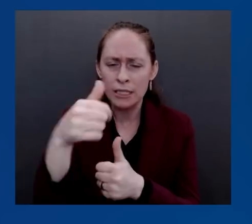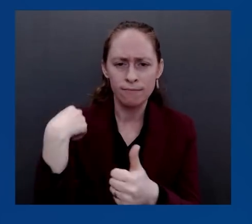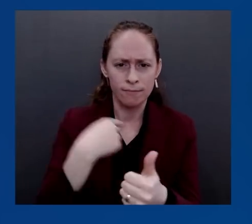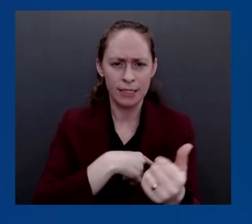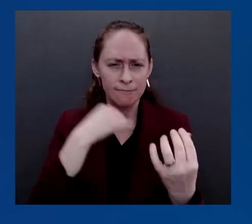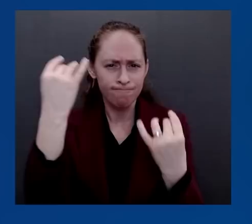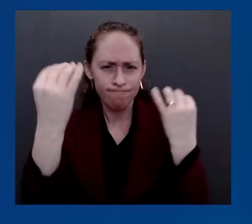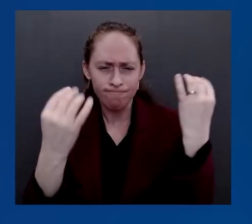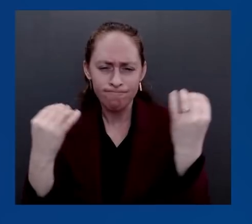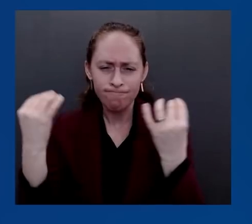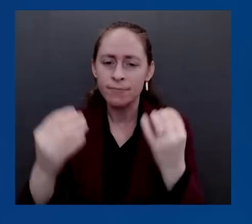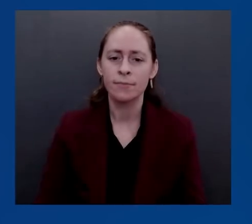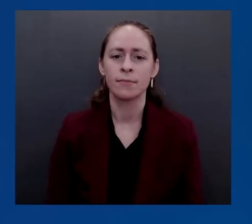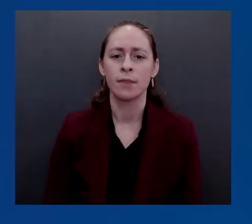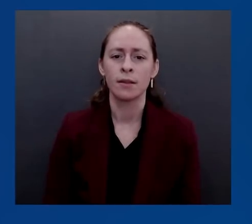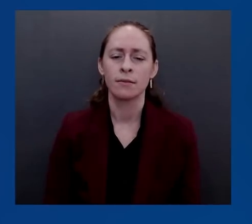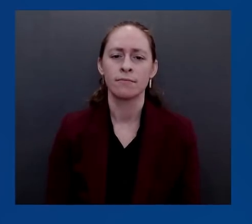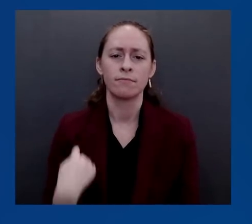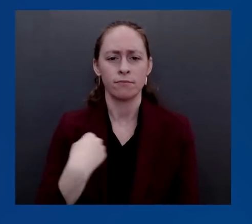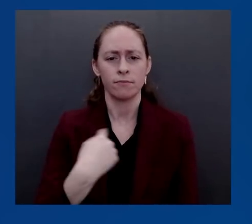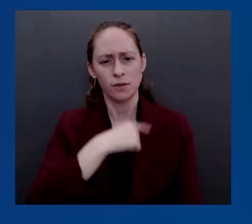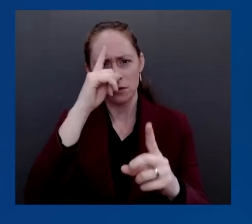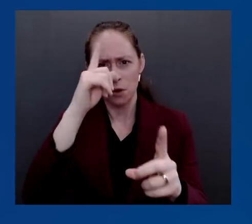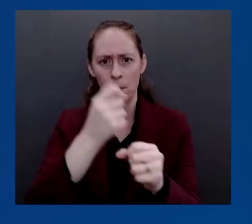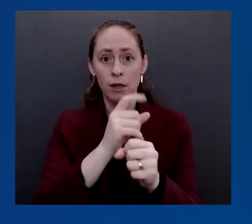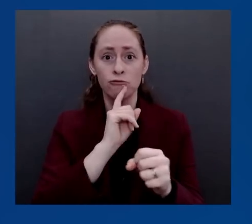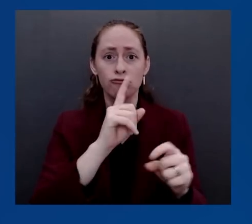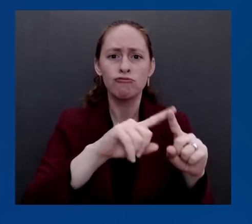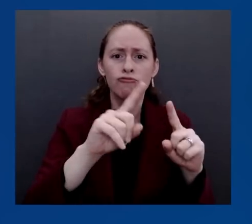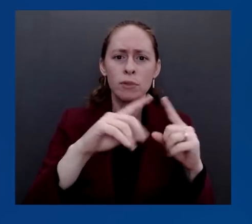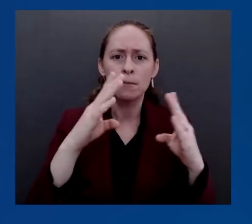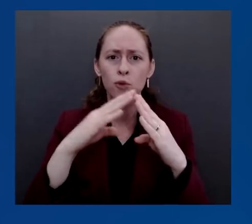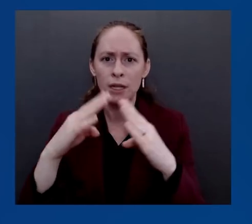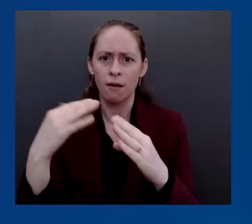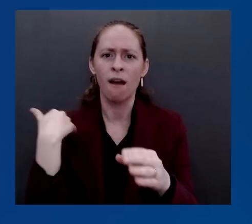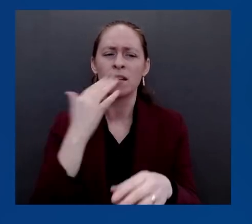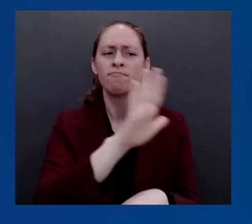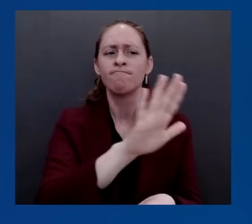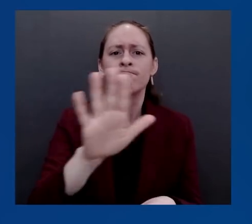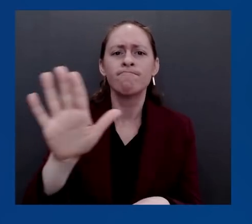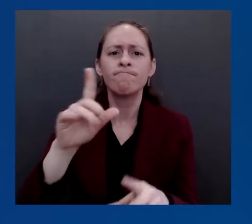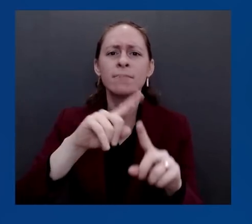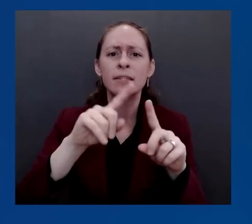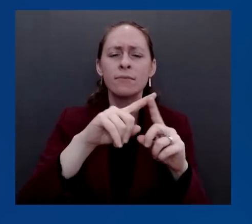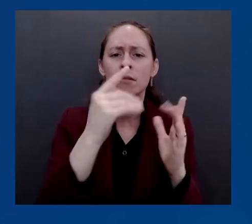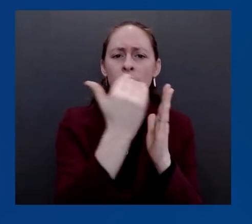As I said last week, we are looking at all of our guidance based not only on where we are right now in the pandemic,